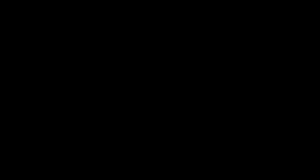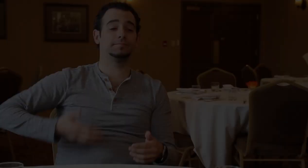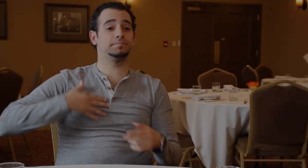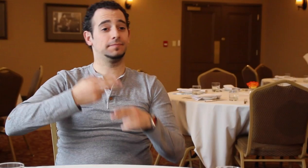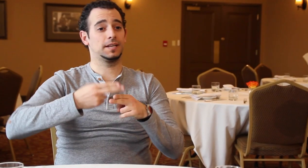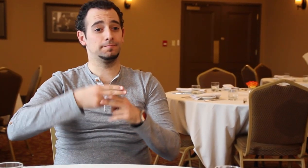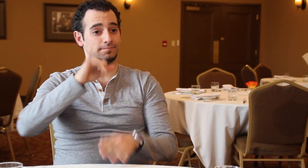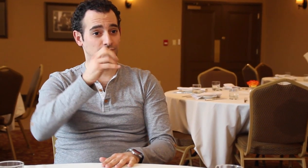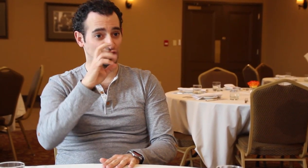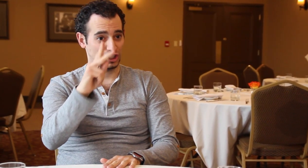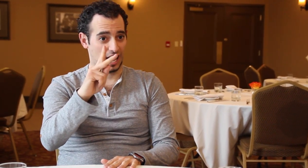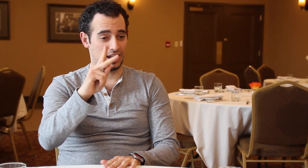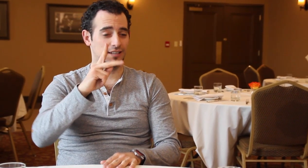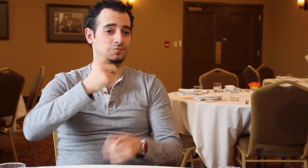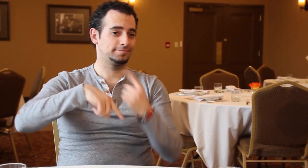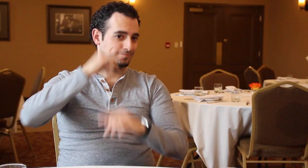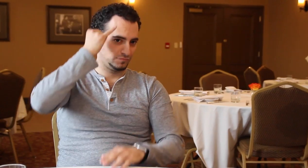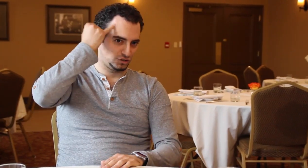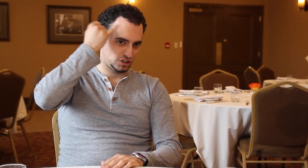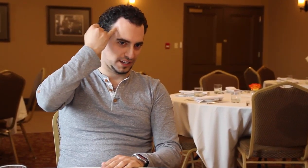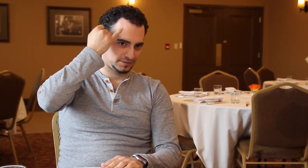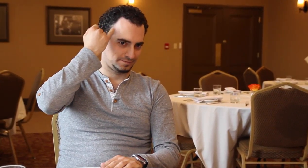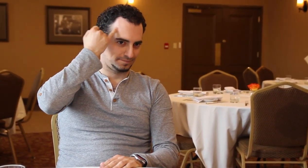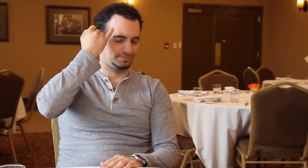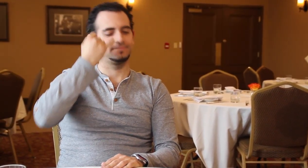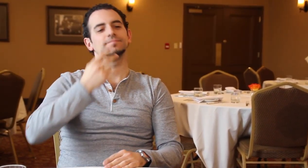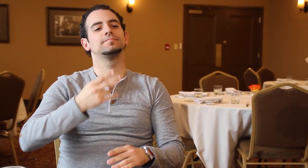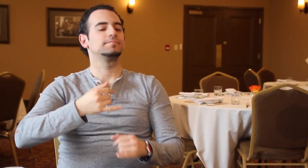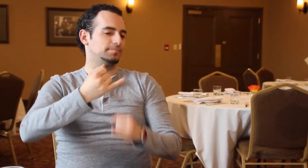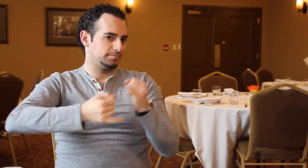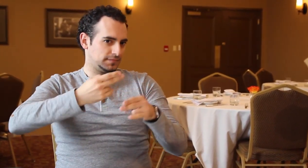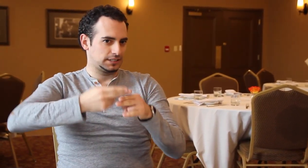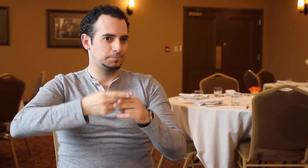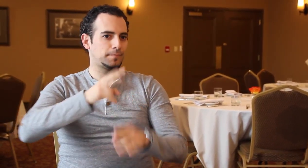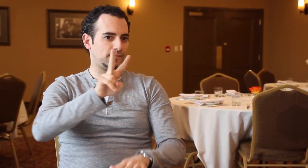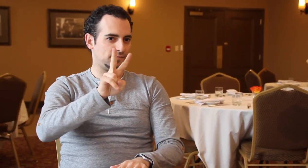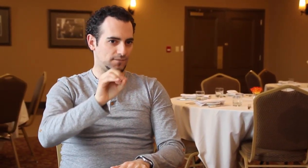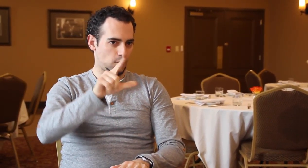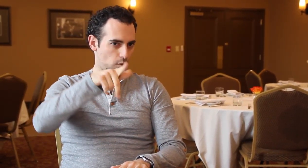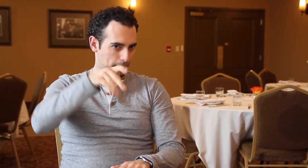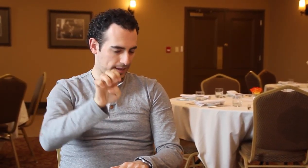My name is Jack. My sign name is like this.